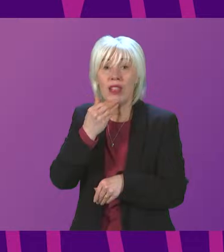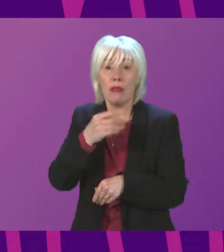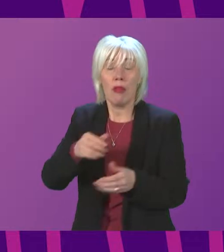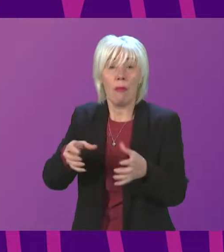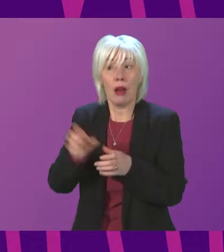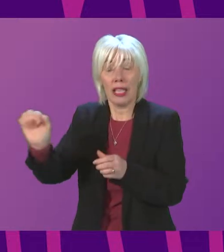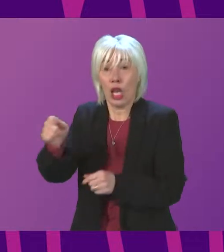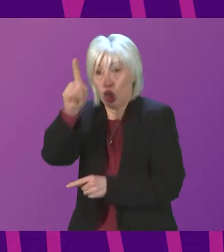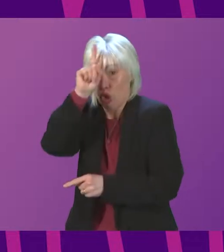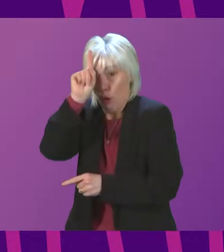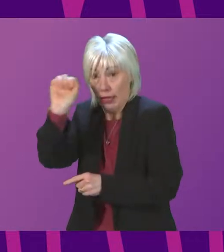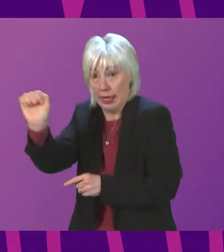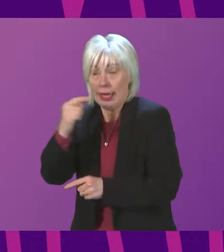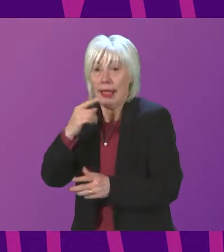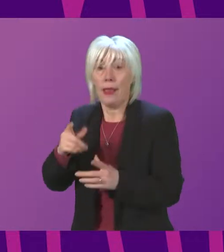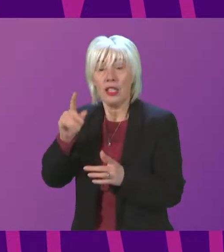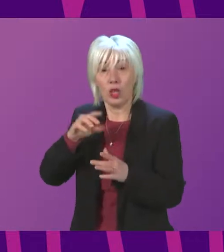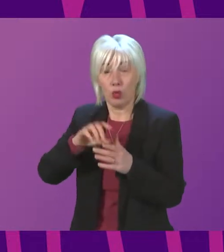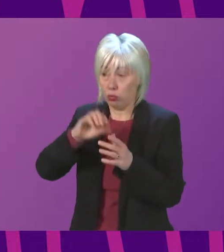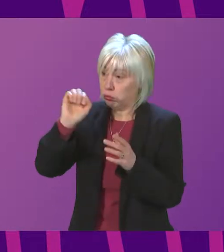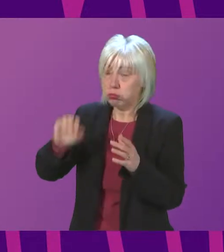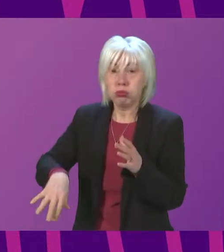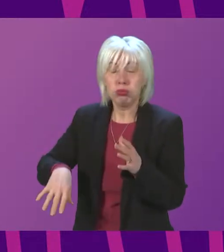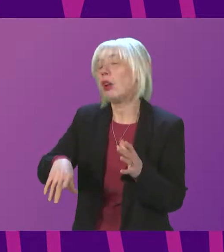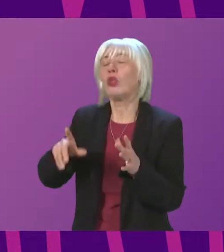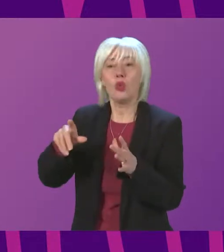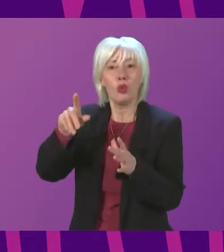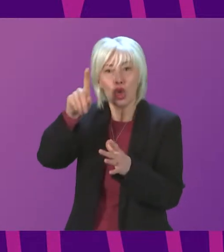signalled that Germany will drop its opposition to Germany-based nuclear-generated energy.